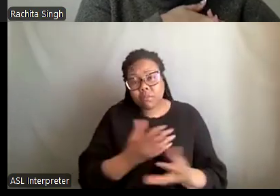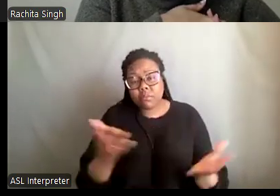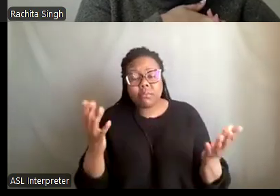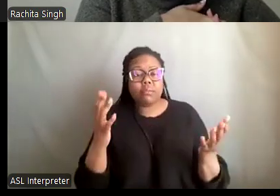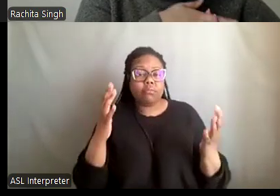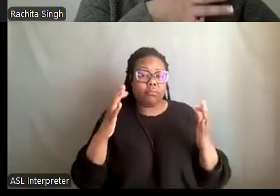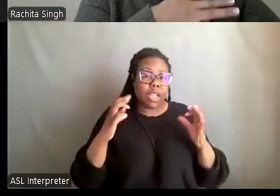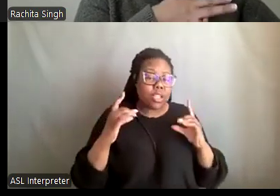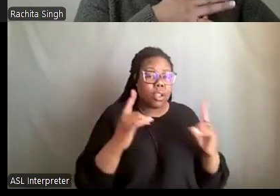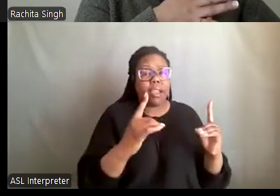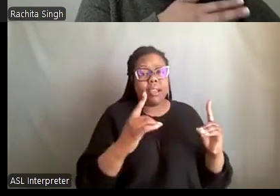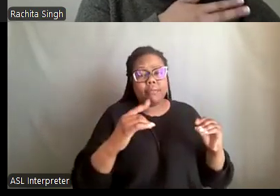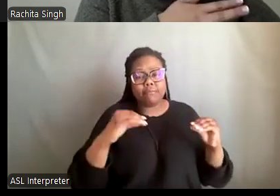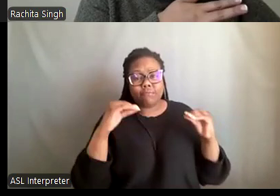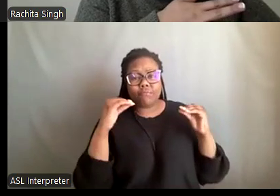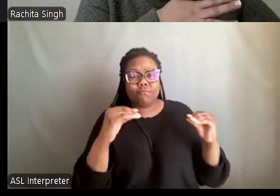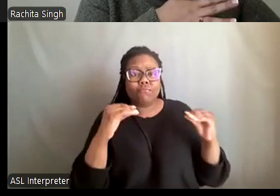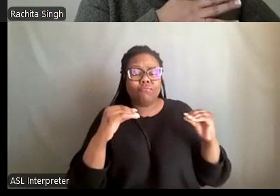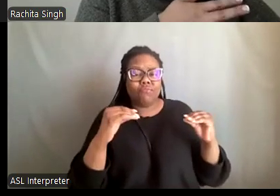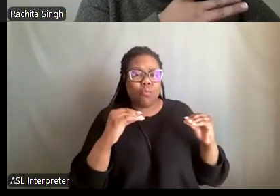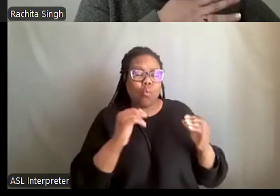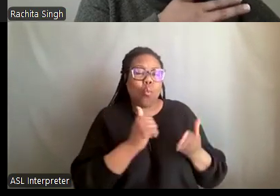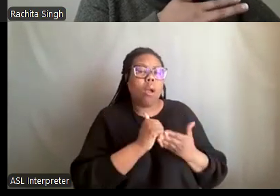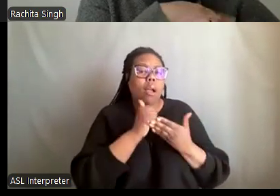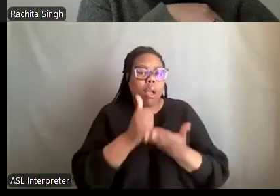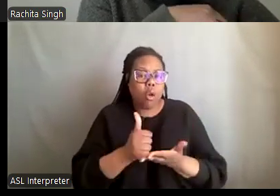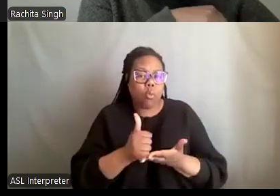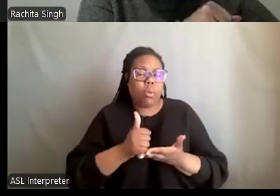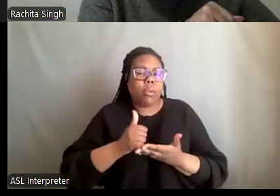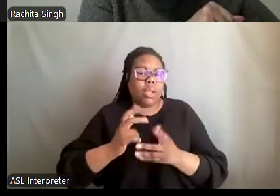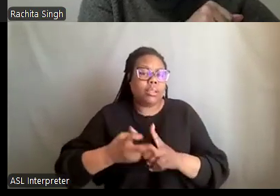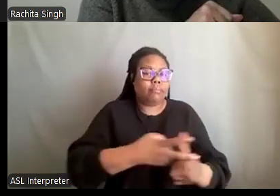So I think spreading information and education to